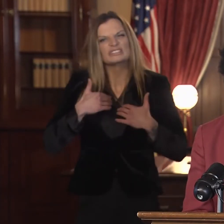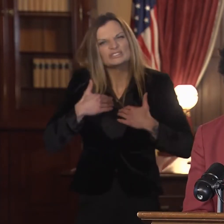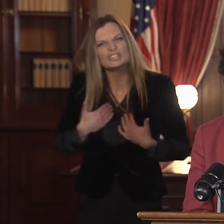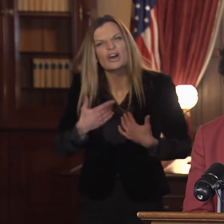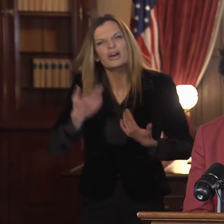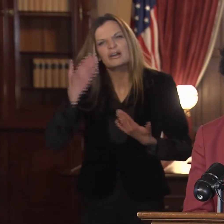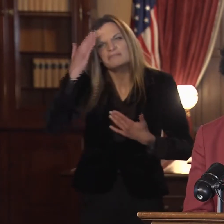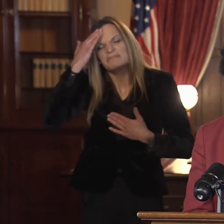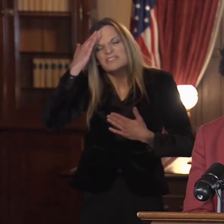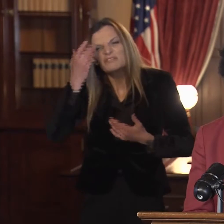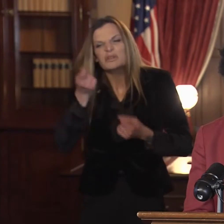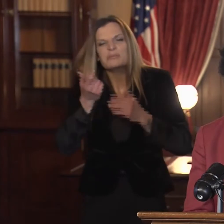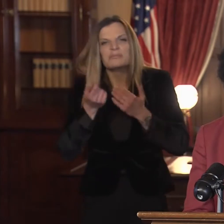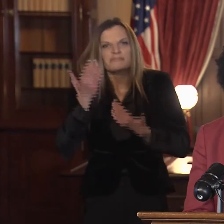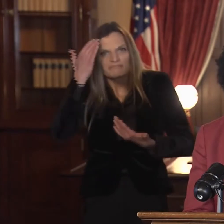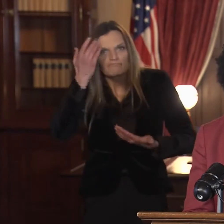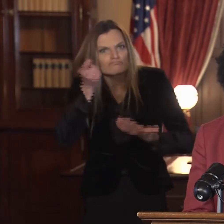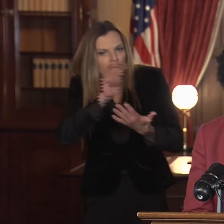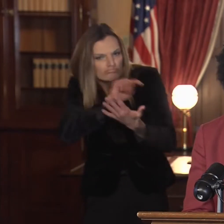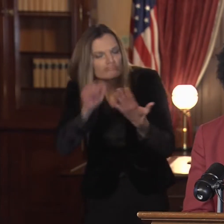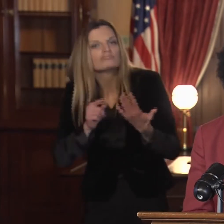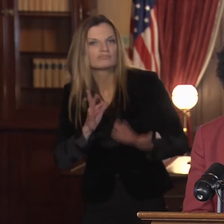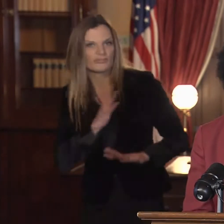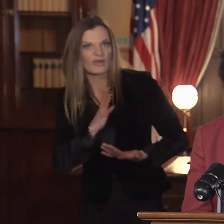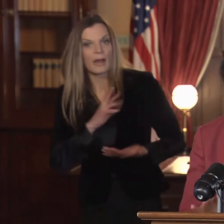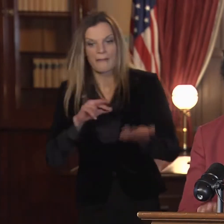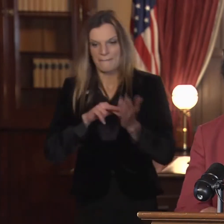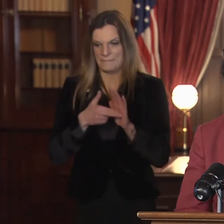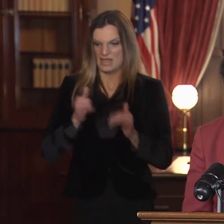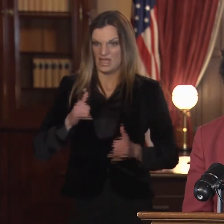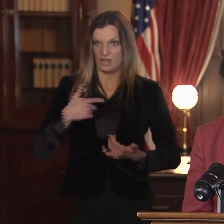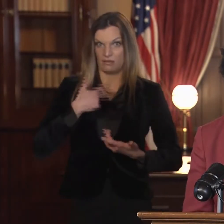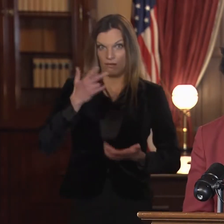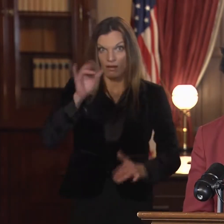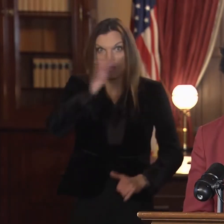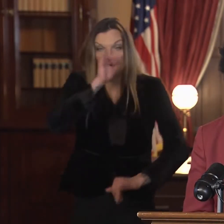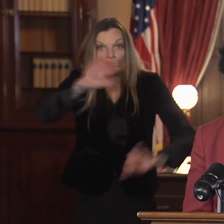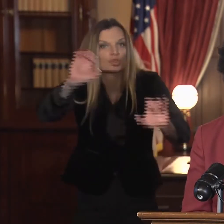OR SORE ARM OR FATIGUE MAY HAPPEN AFTER THE VACCINE OF THE THAT IS TO BE EXPECTED. IT MEANS THAT YOUR BODY IS